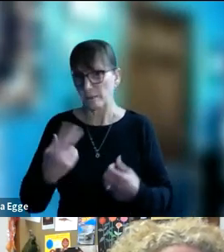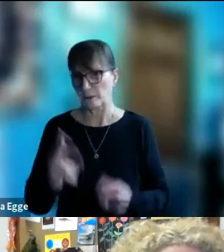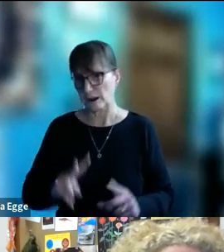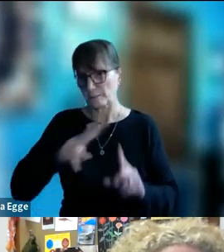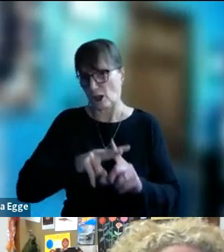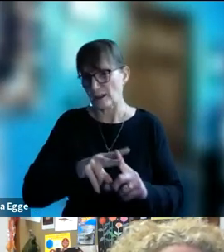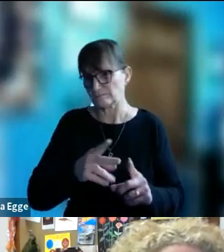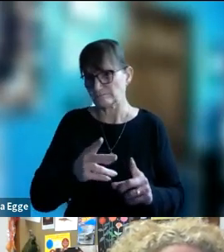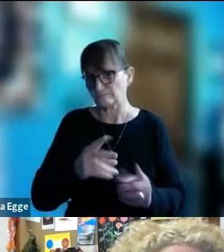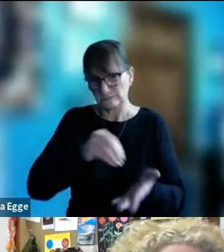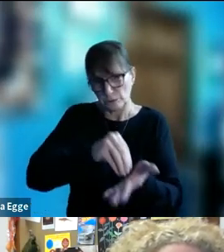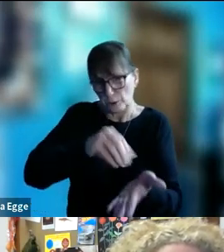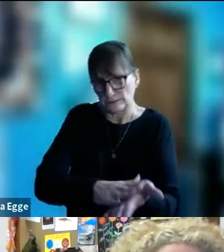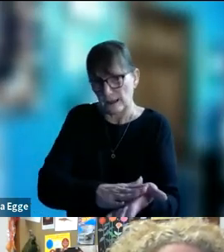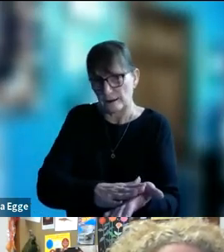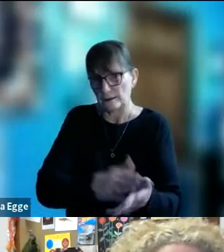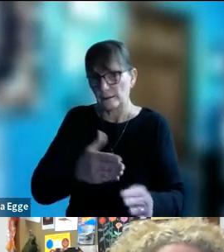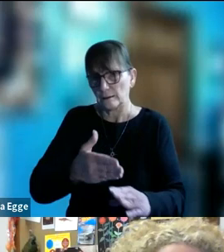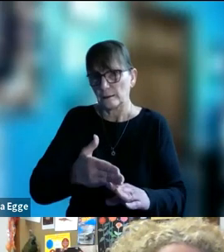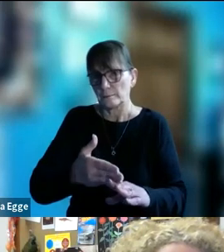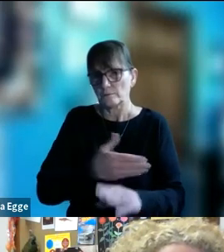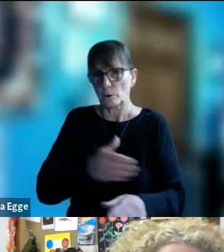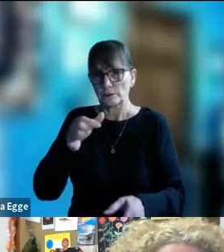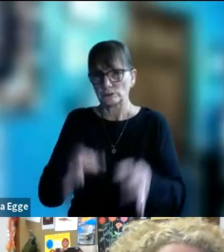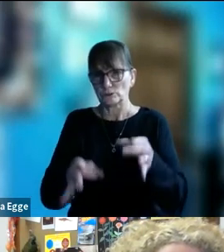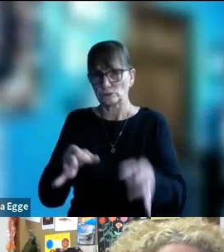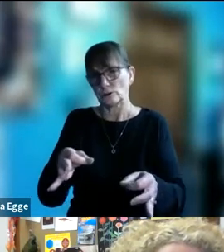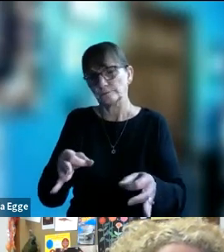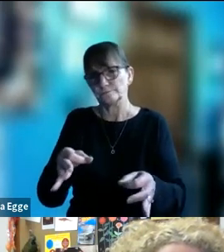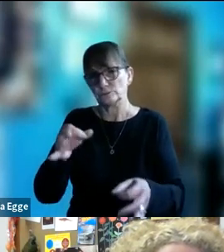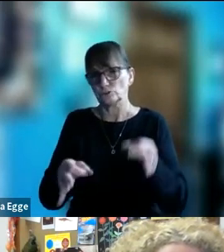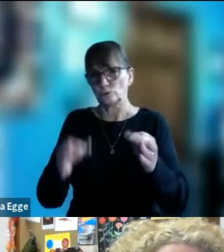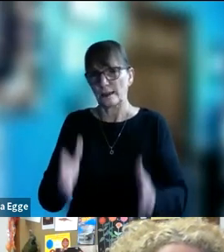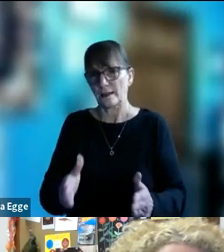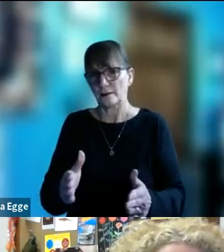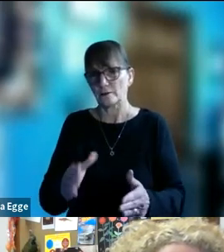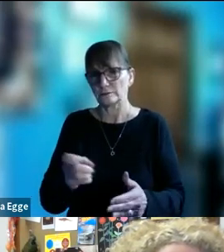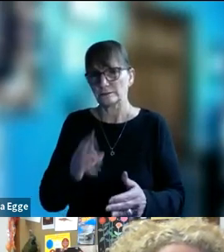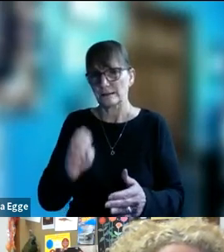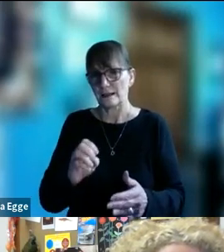before it even hits the adjudicator's caseload to just maybe try and get some benefits going,